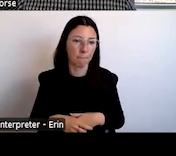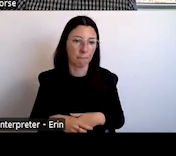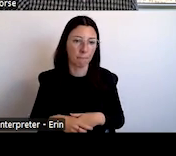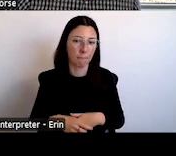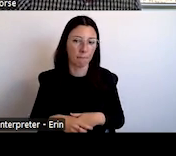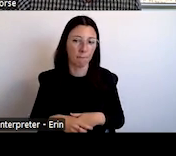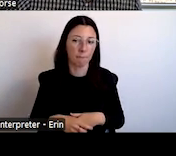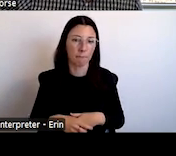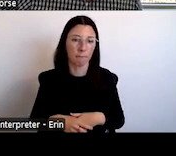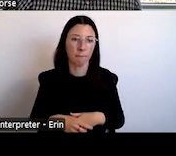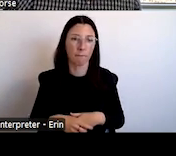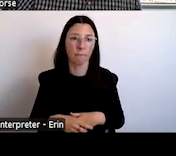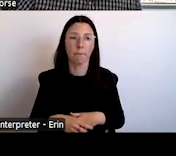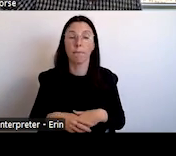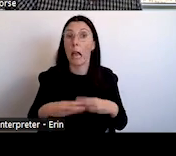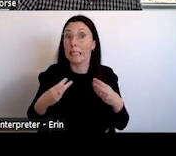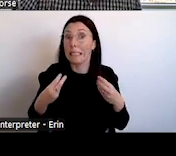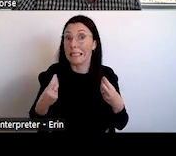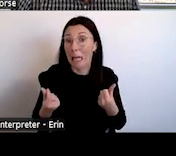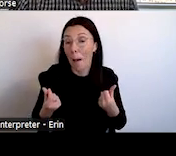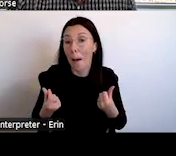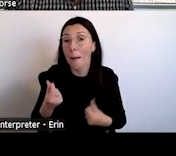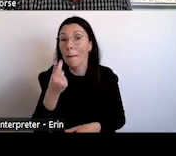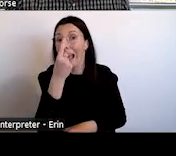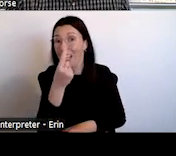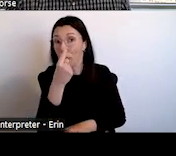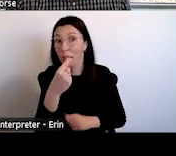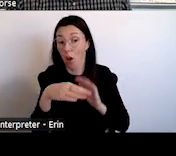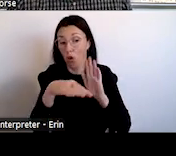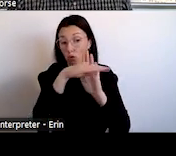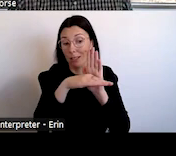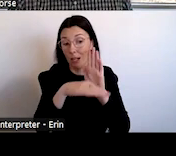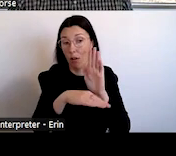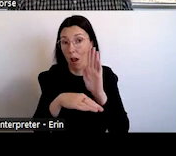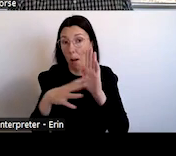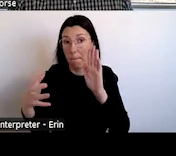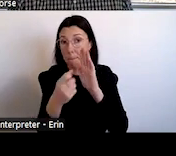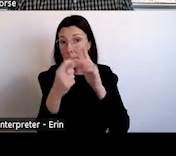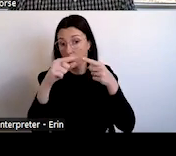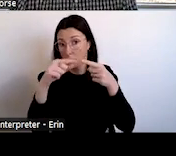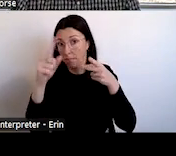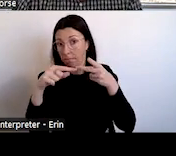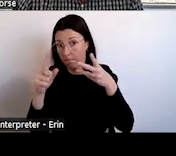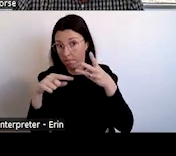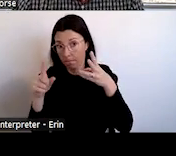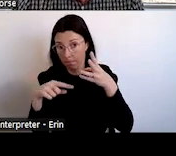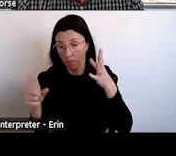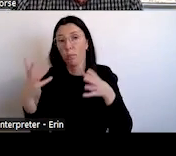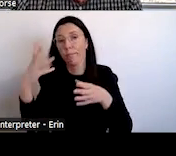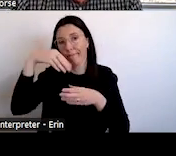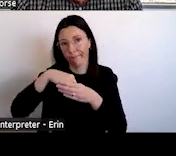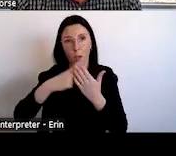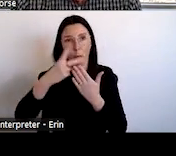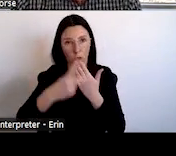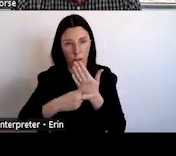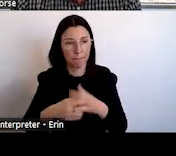So there is some eligibility criteria for Plus1 ? to participate in the program, your organisation